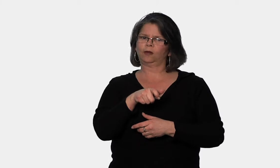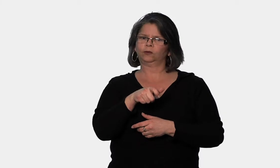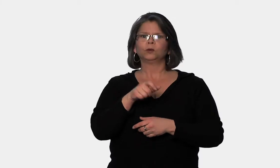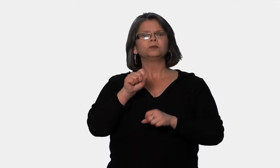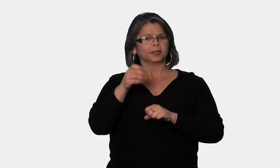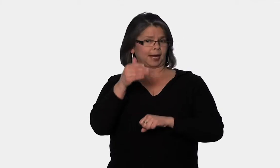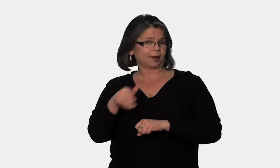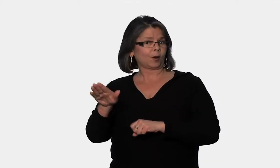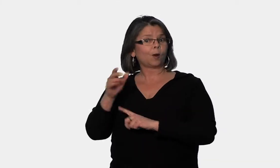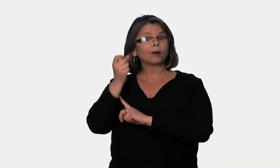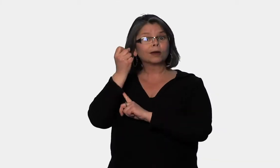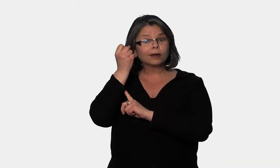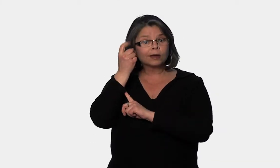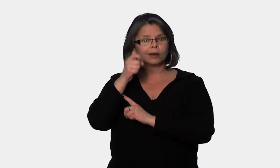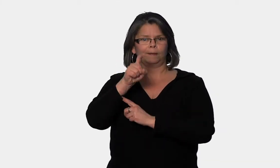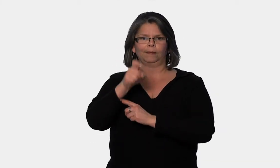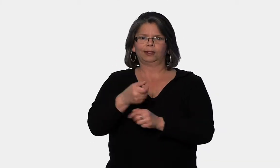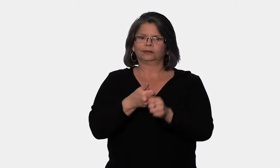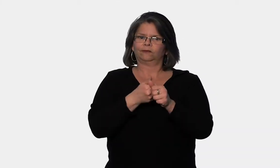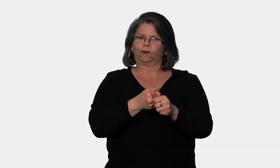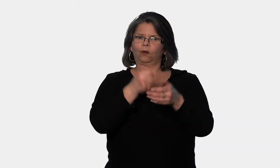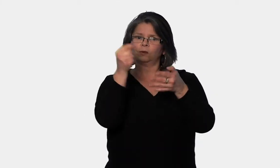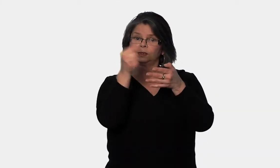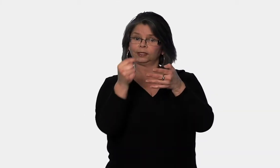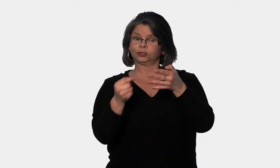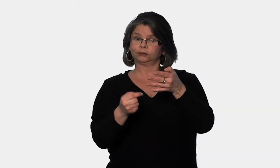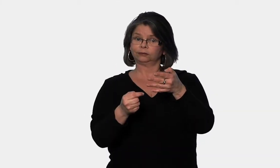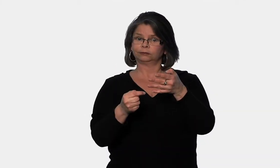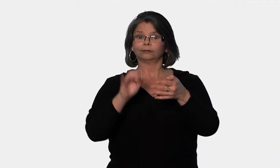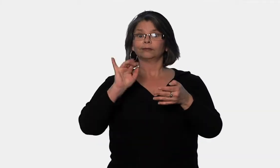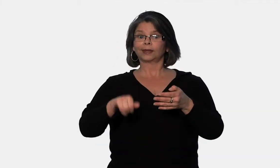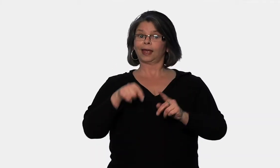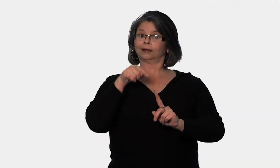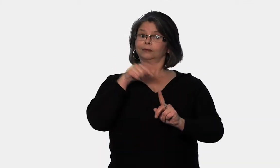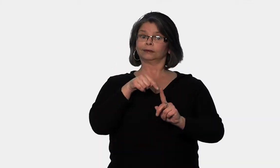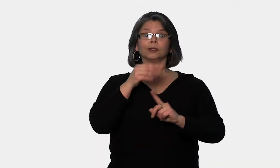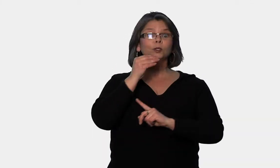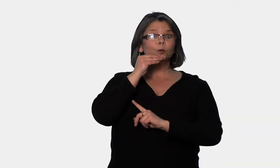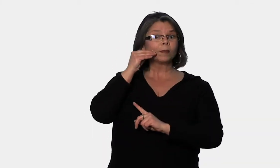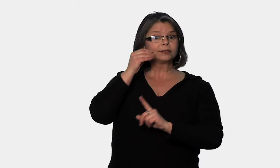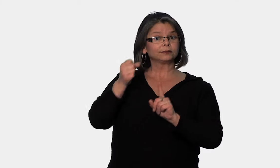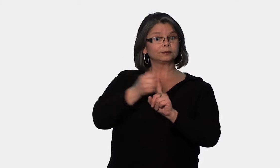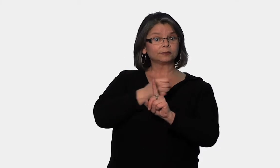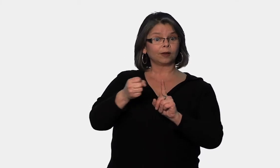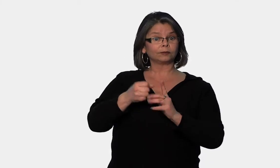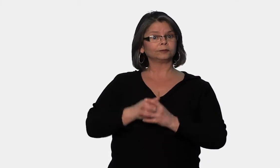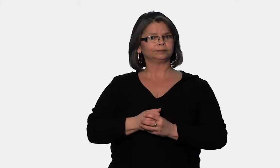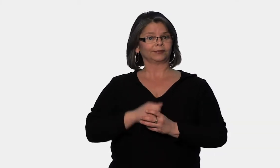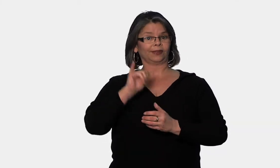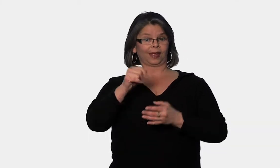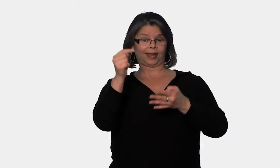usually with conditions. In a domestic assault case,